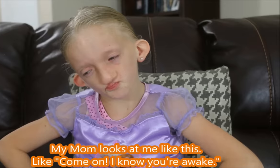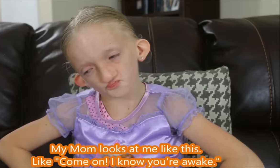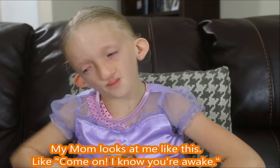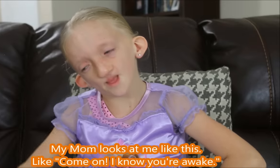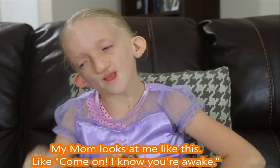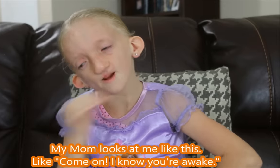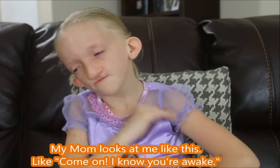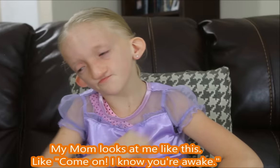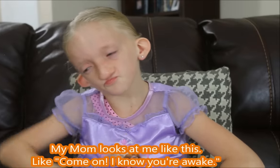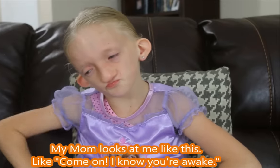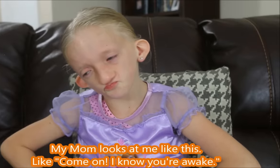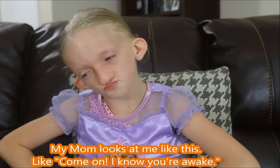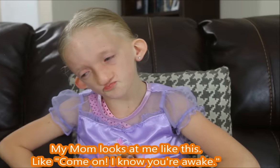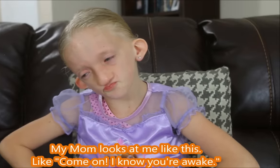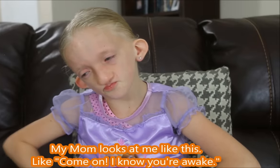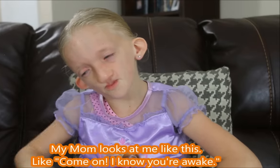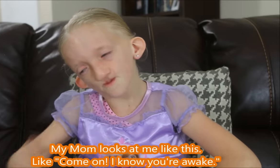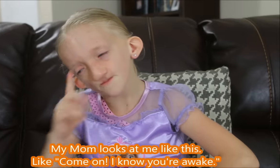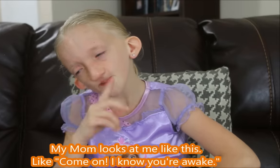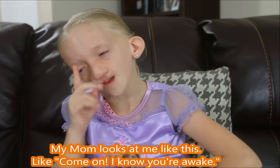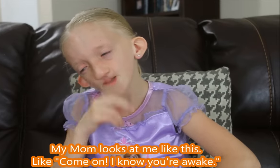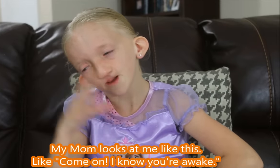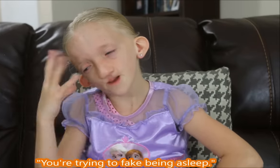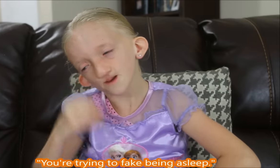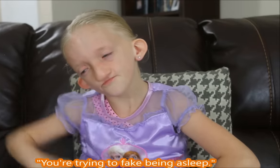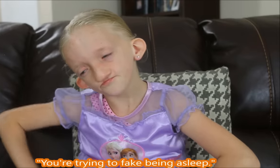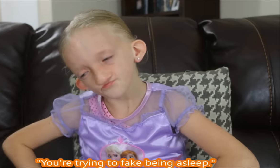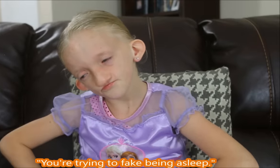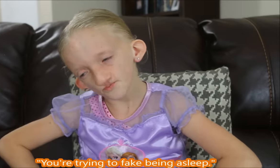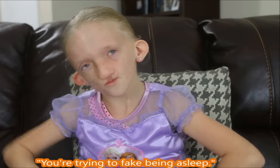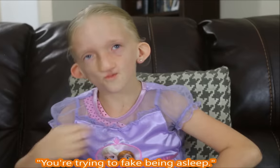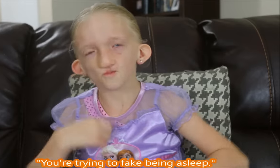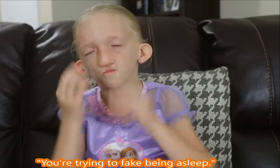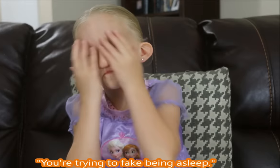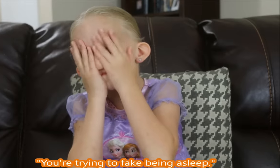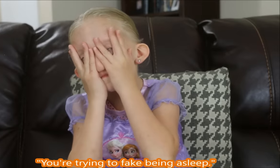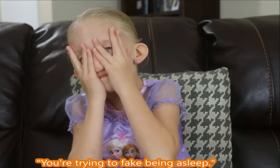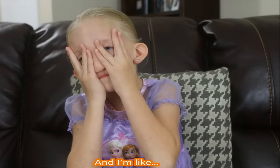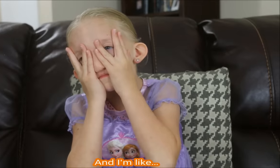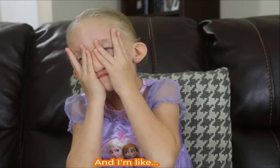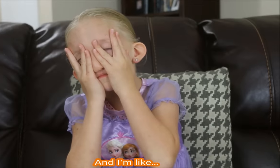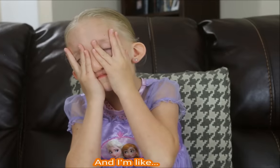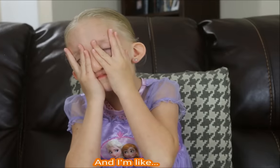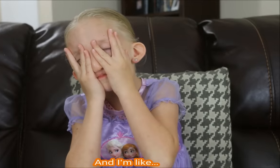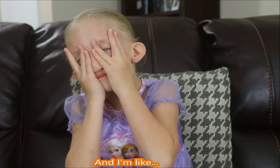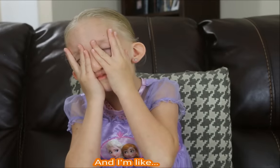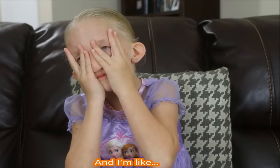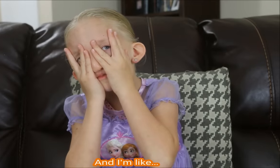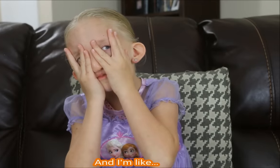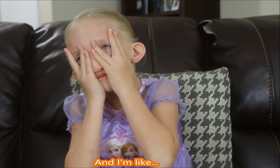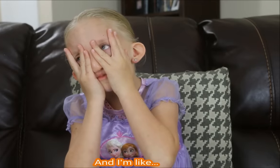like this like come on I know you're awake you're trying to peek take me to sleep